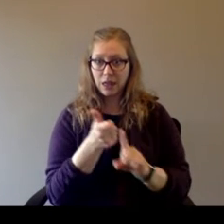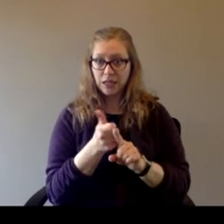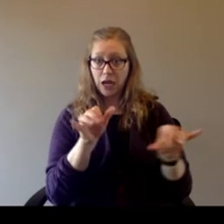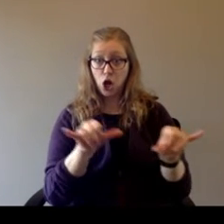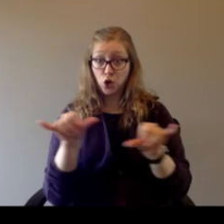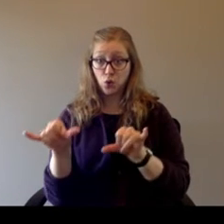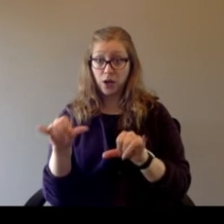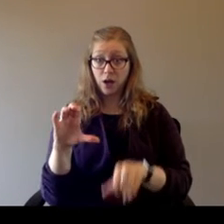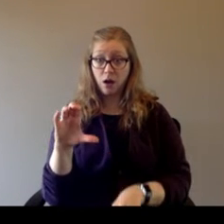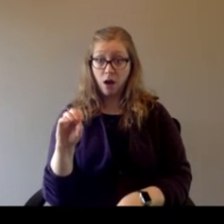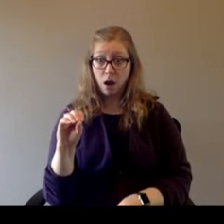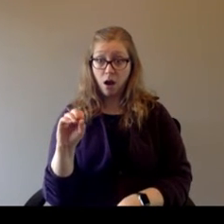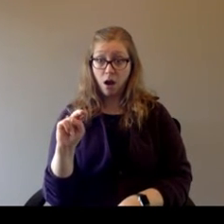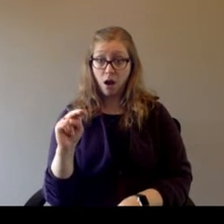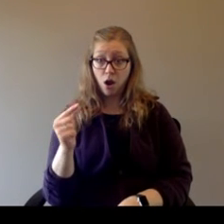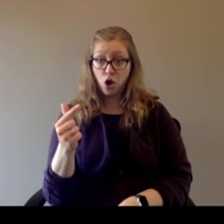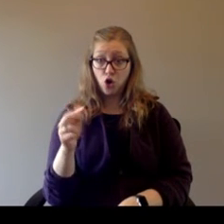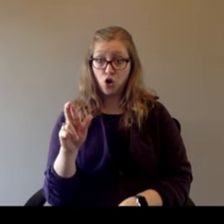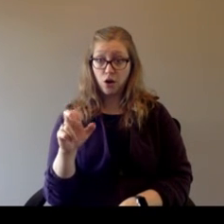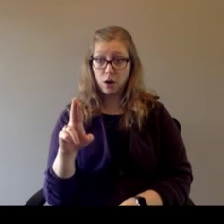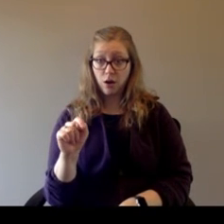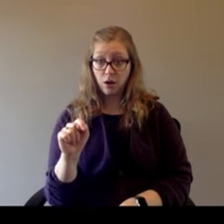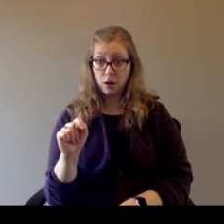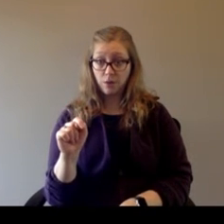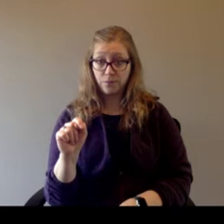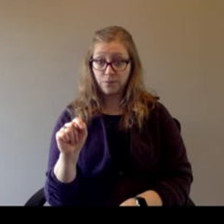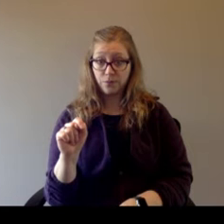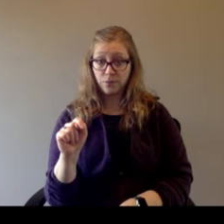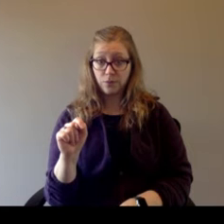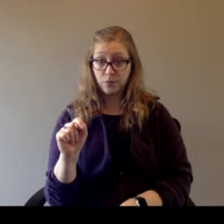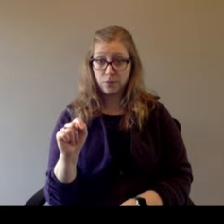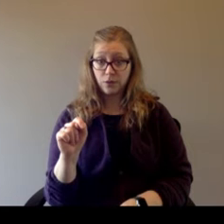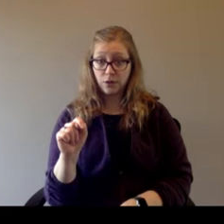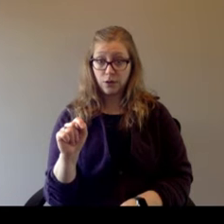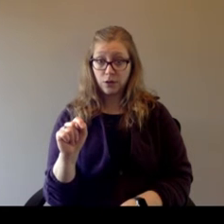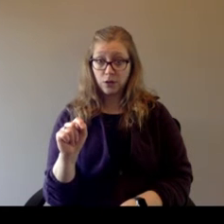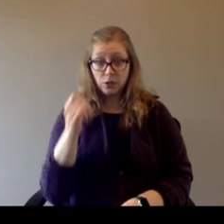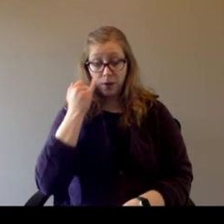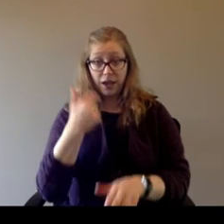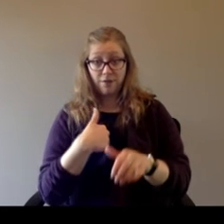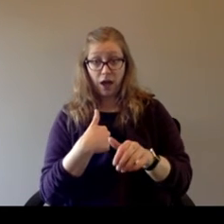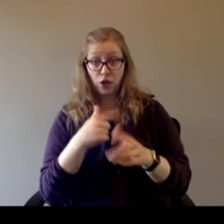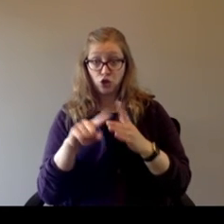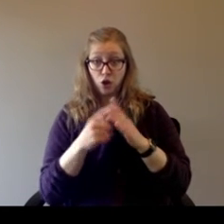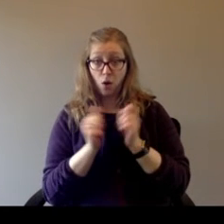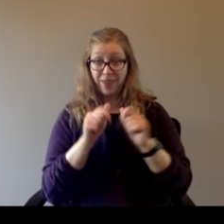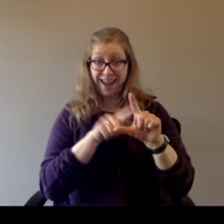I know that R, angle R, the first letter is going to match the first letter of the second part.